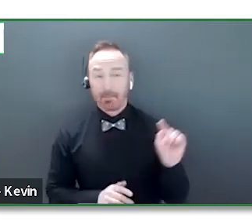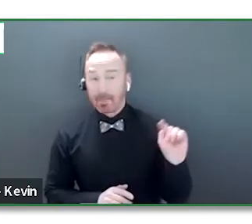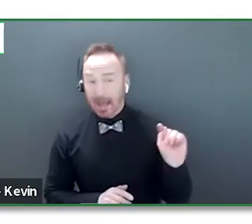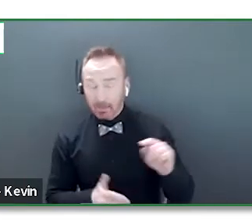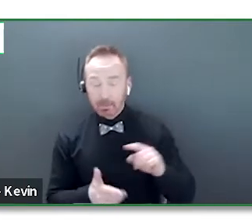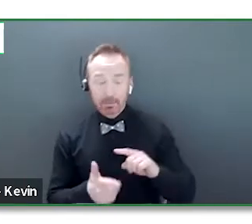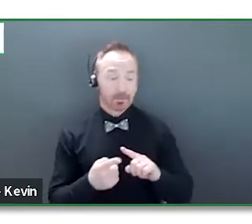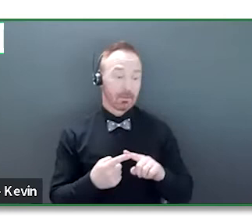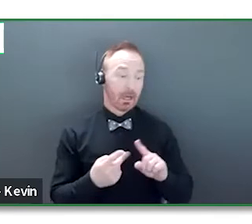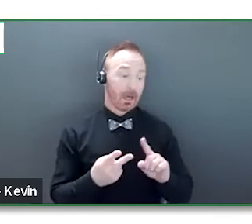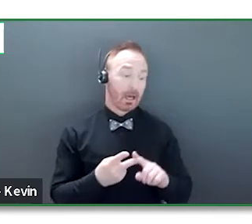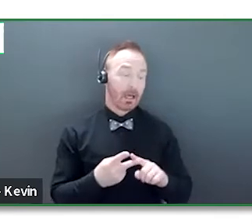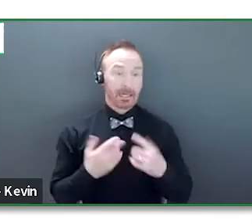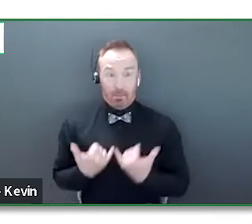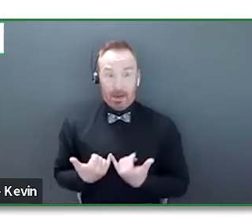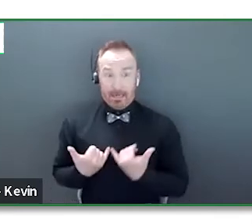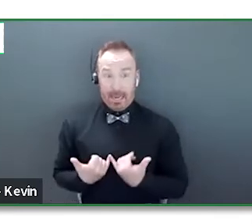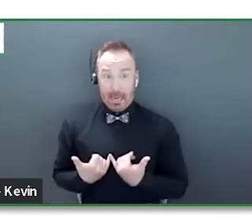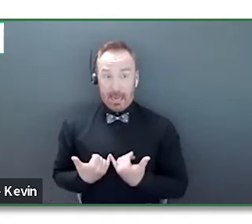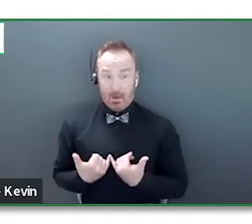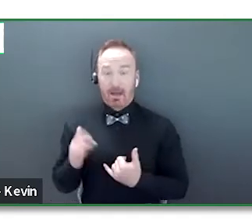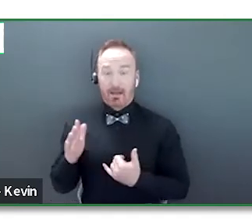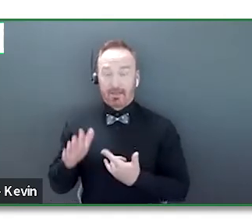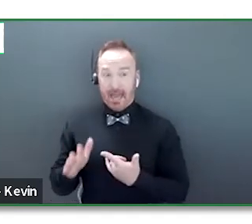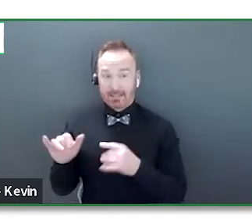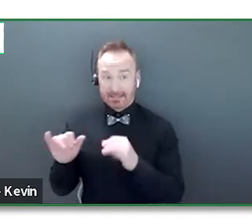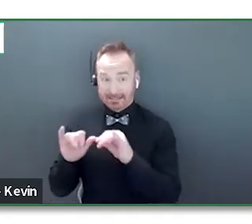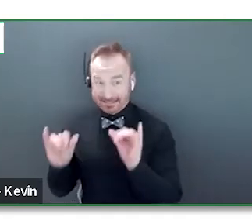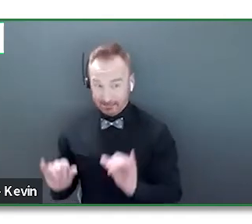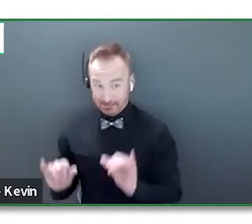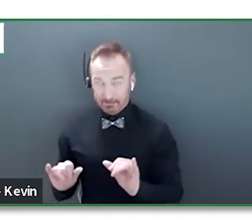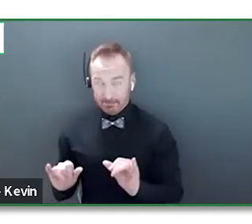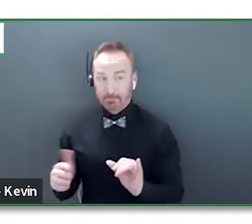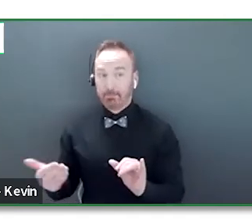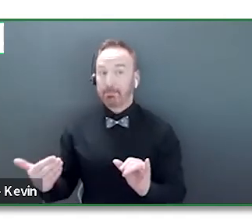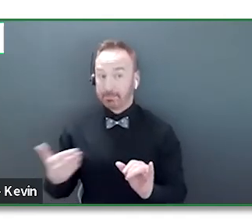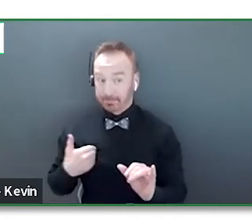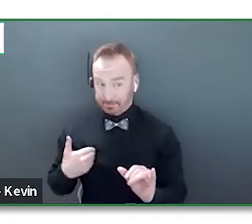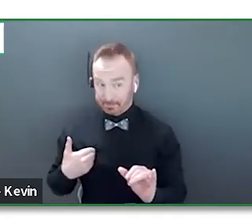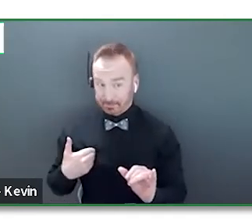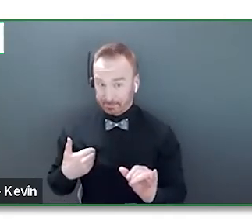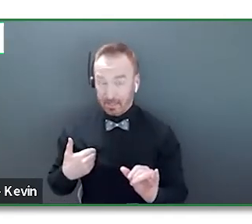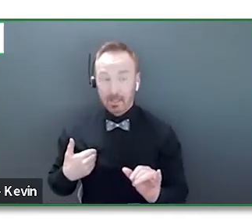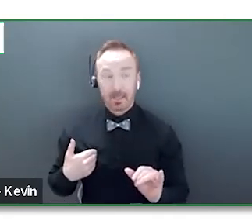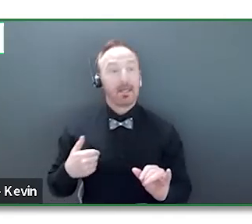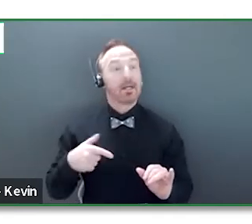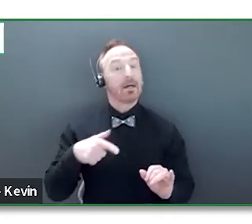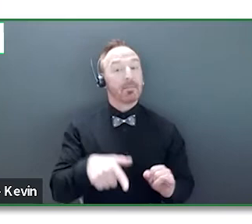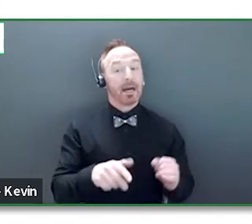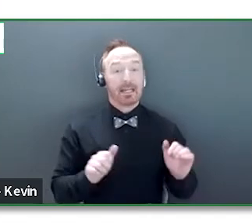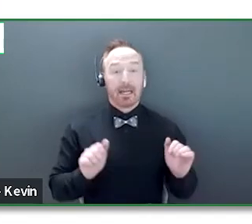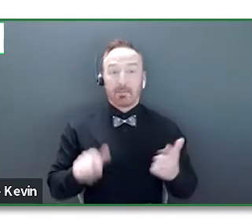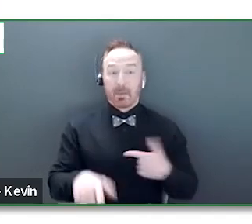we currently have as infrastructure, not everything has to cost thirty thousand dollars to renovate their smaller things that we